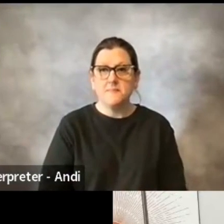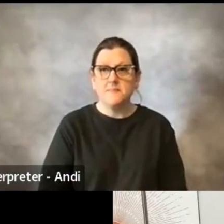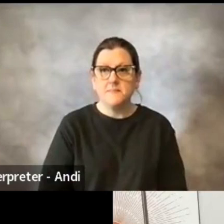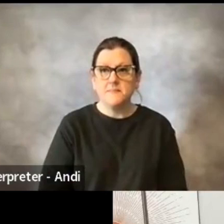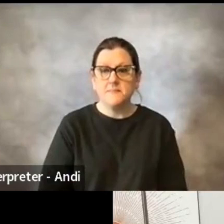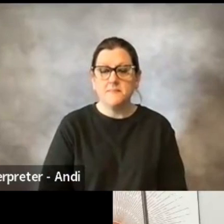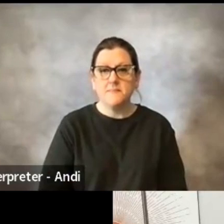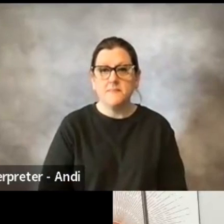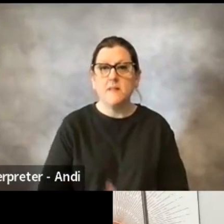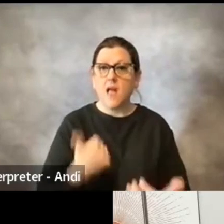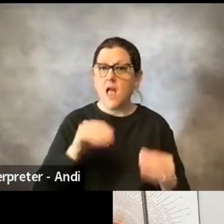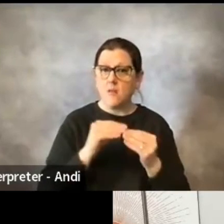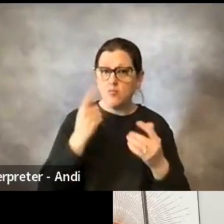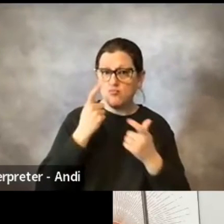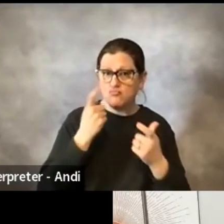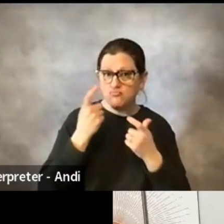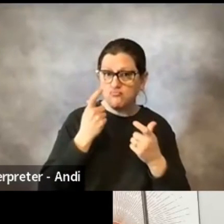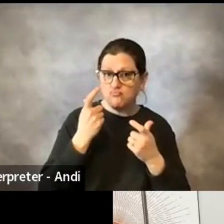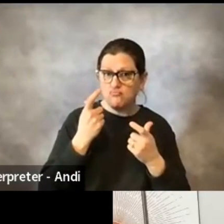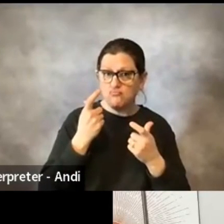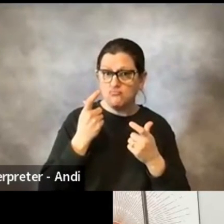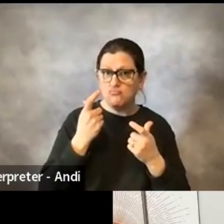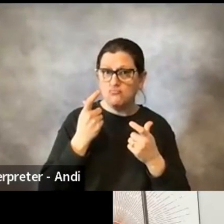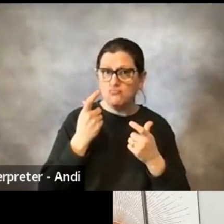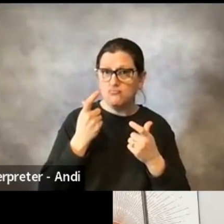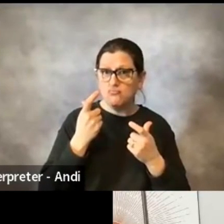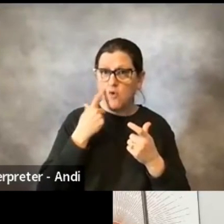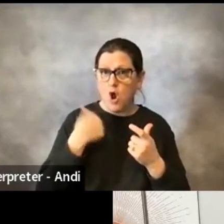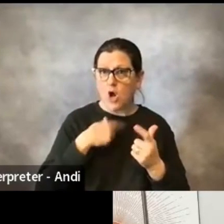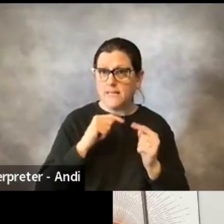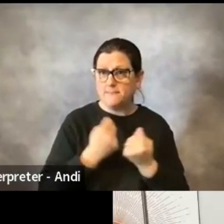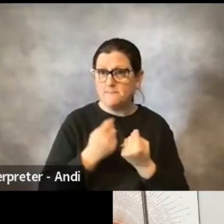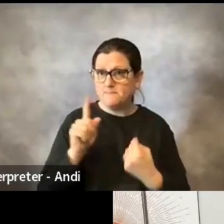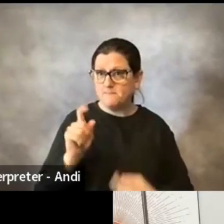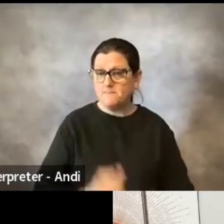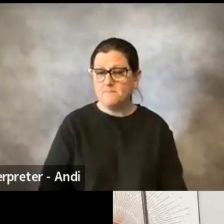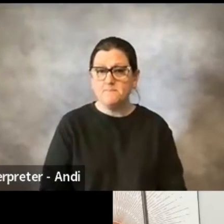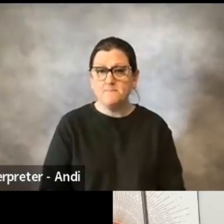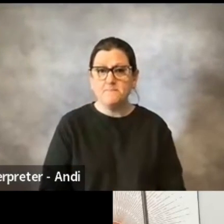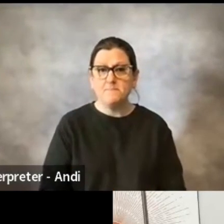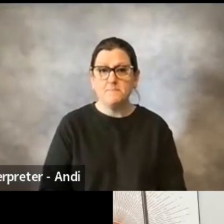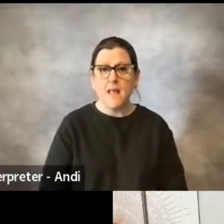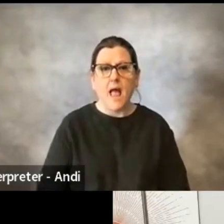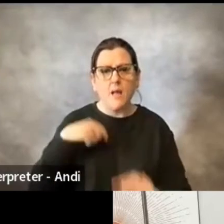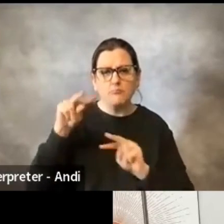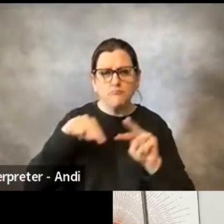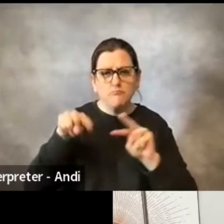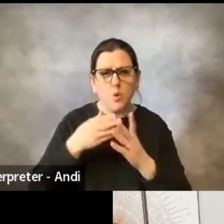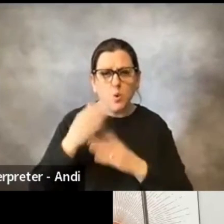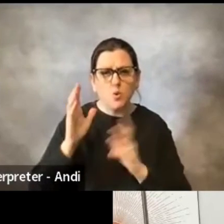Are there any other questions for our team? Going through the chat here? I love how active the